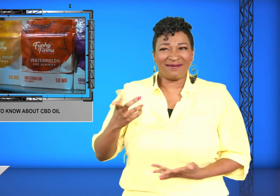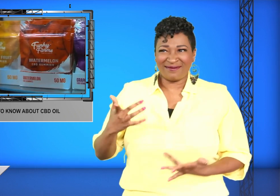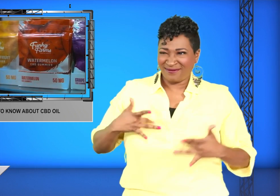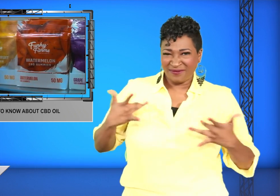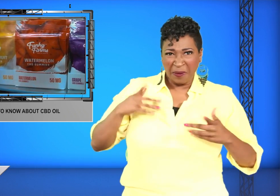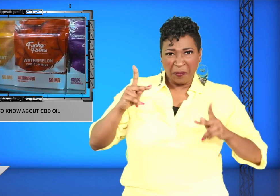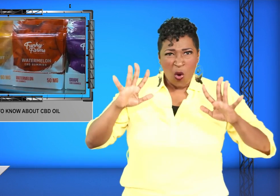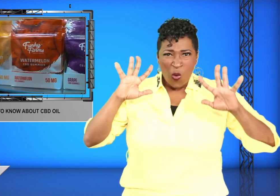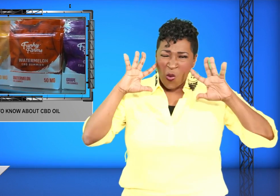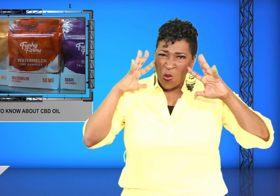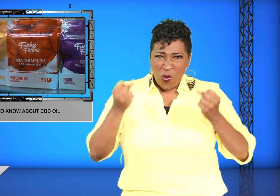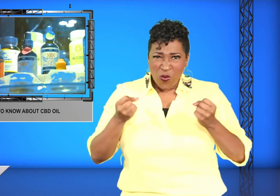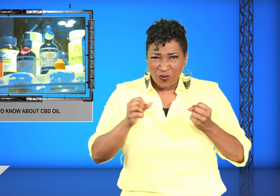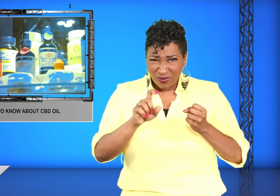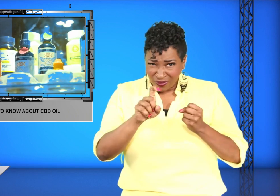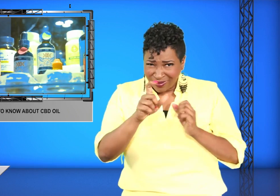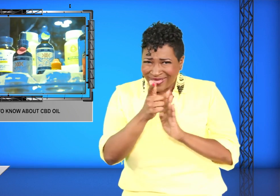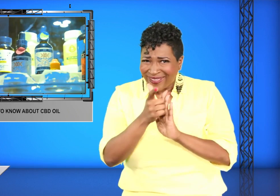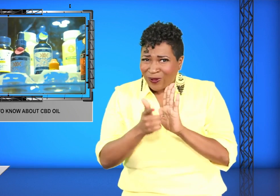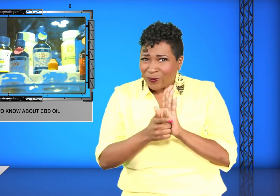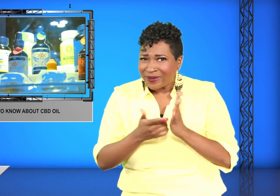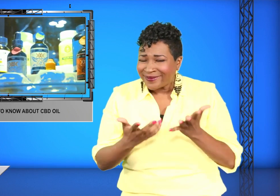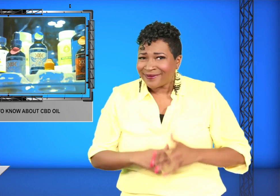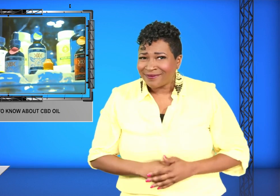is all about and whether it's legal.